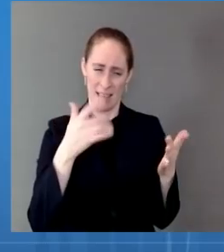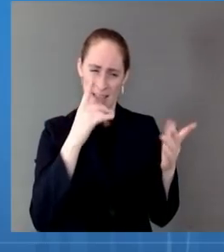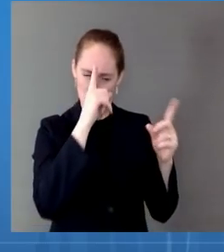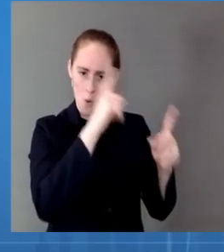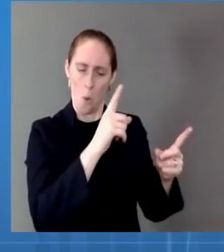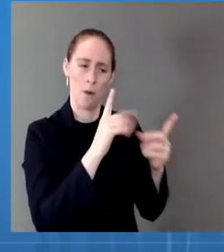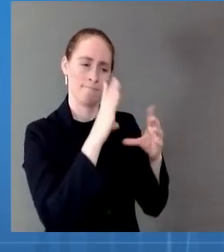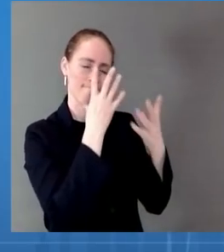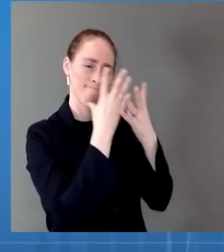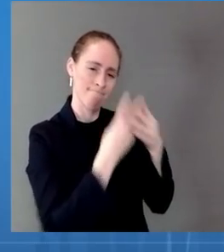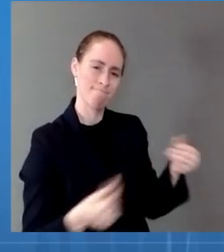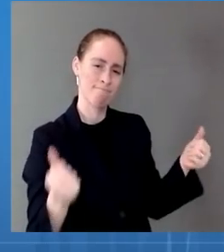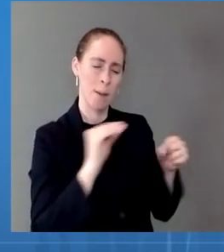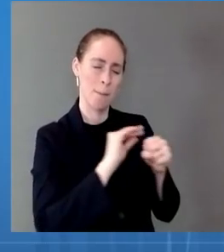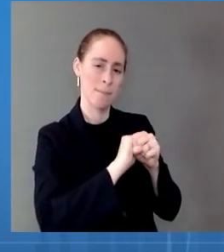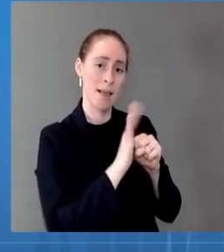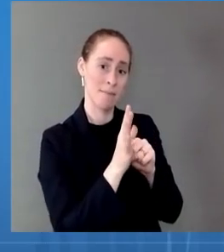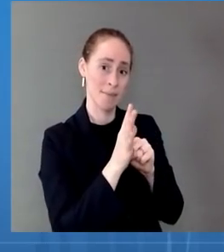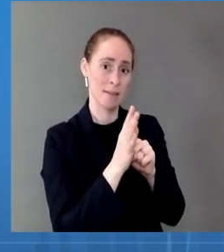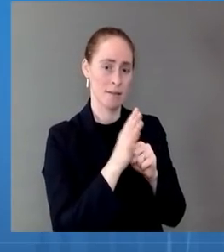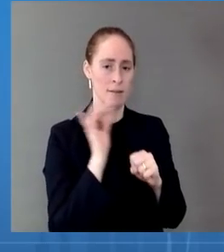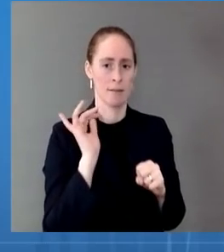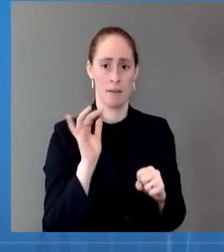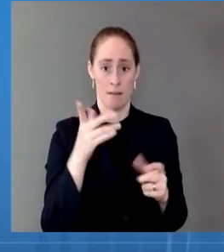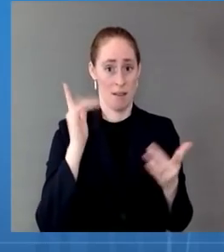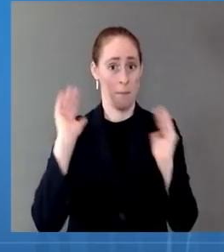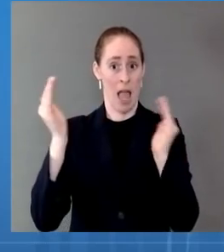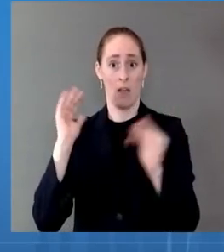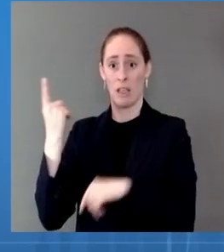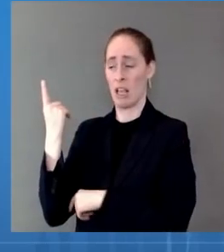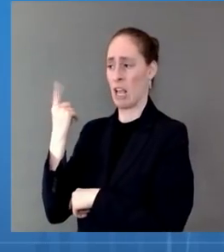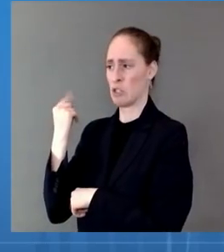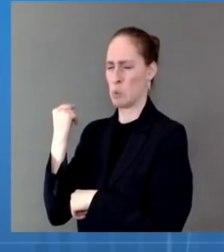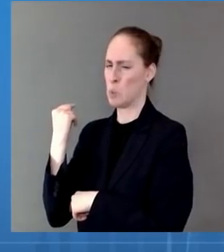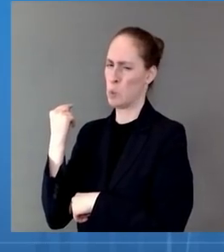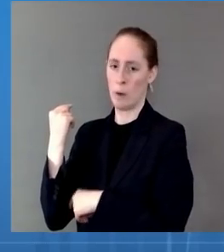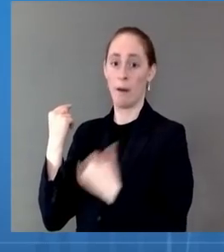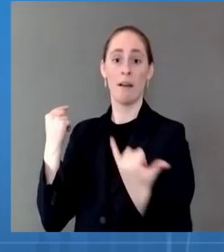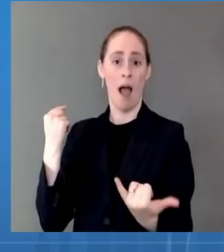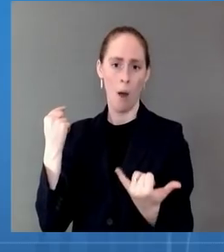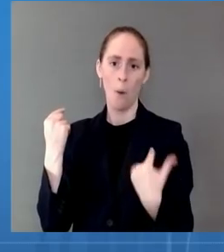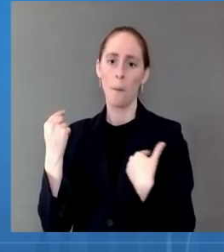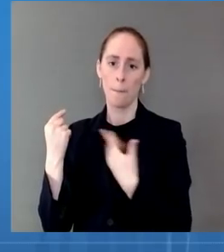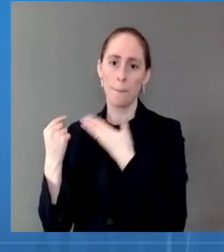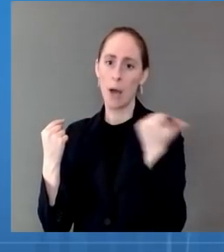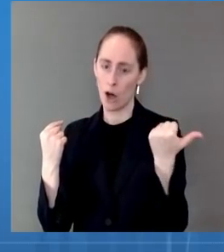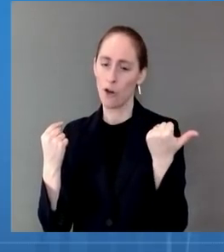And we're executing the president's winter plan to build on this progress, using every tool at our disposal